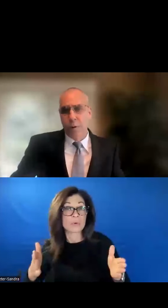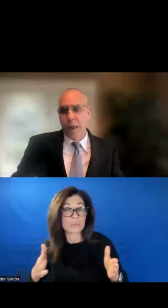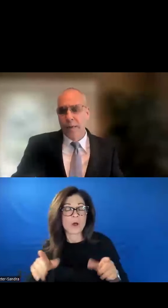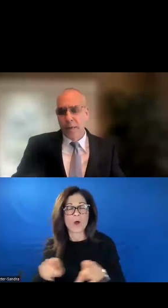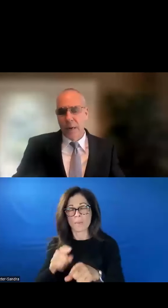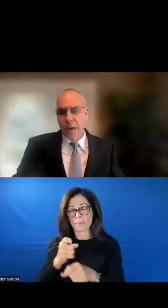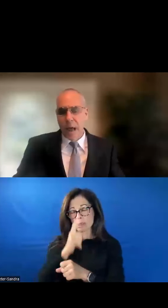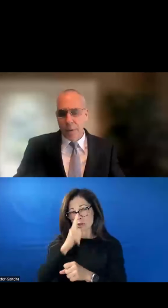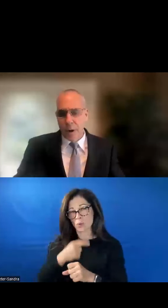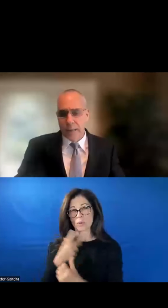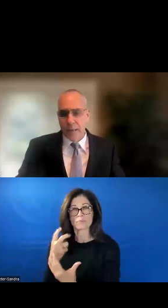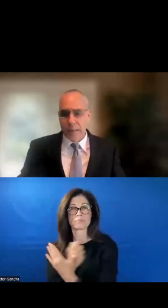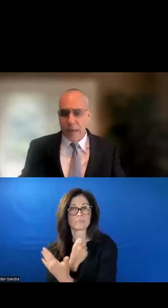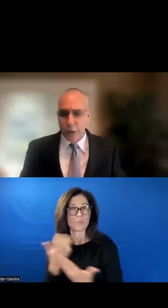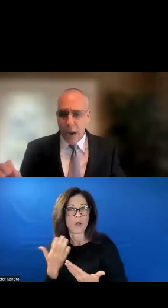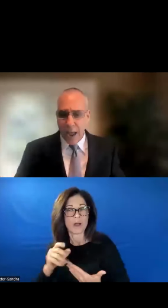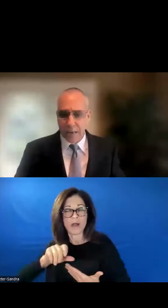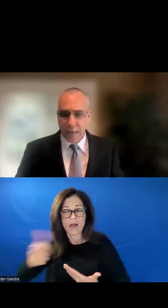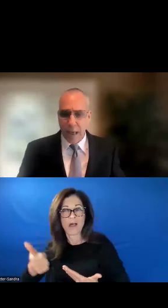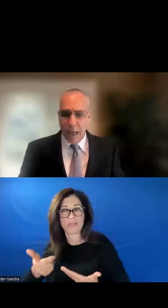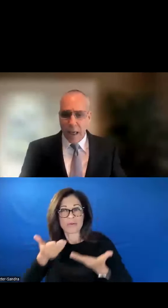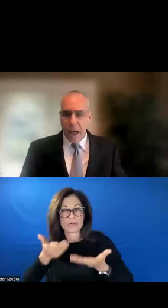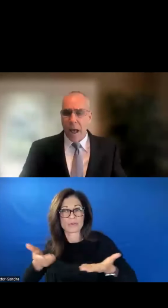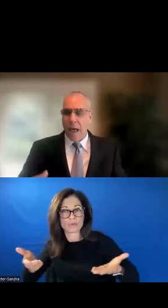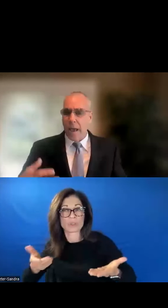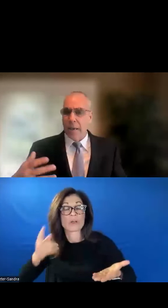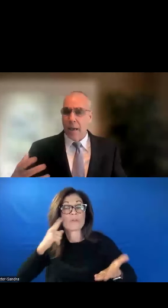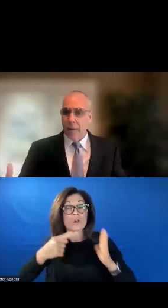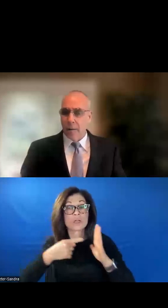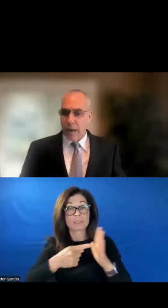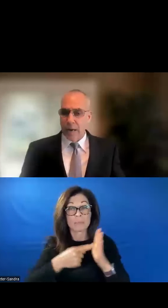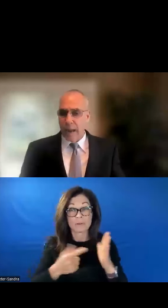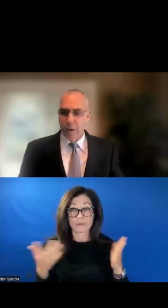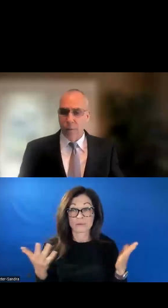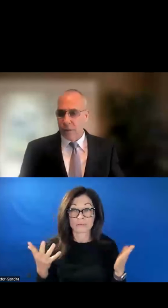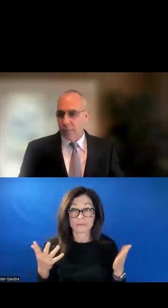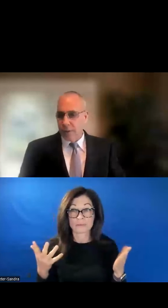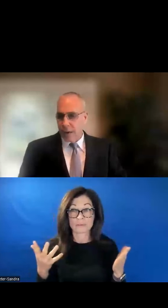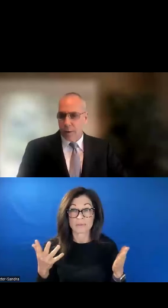ARE UTILIZING OTHER ASSETS SUCH AS A DEDICATED RECEIVING CENTER.